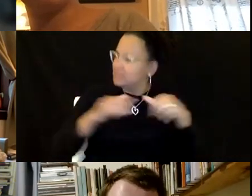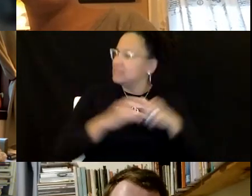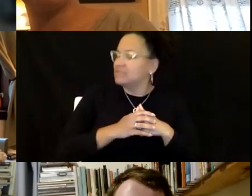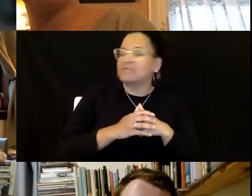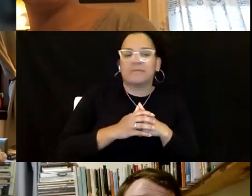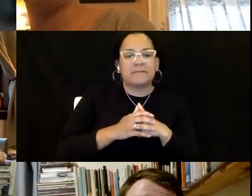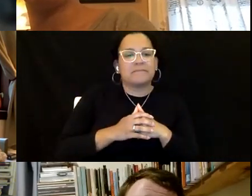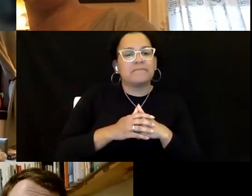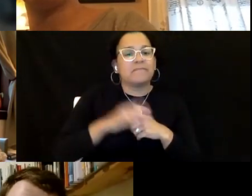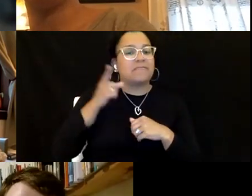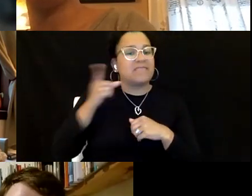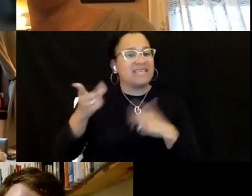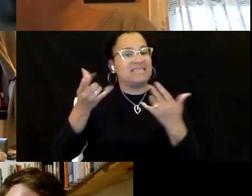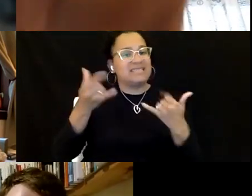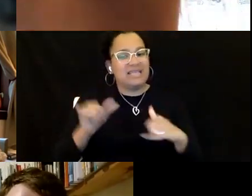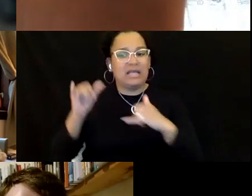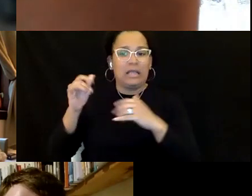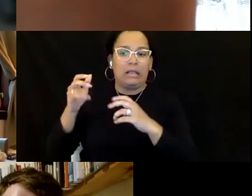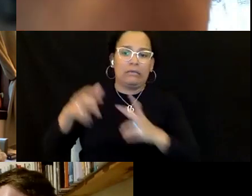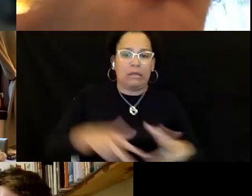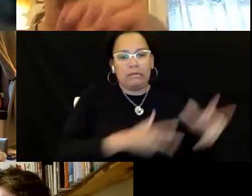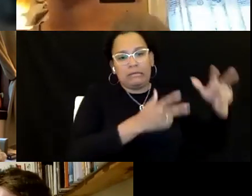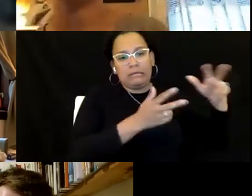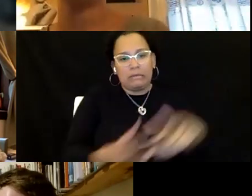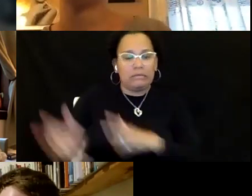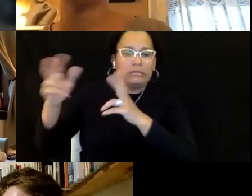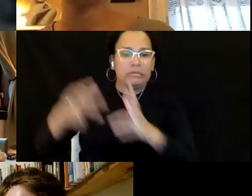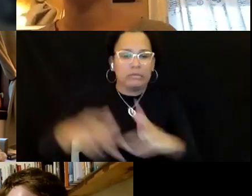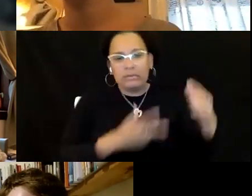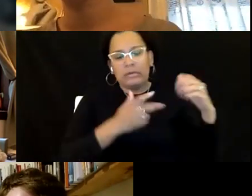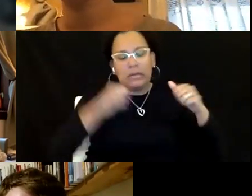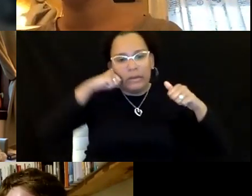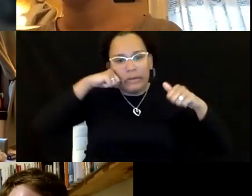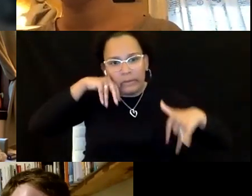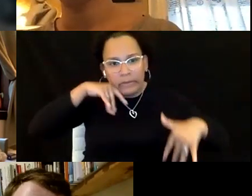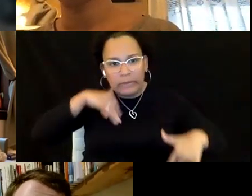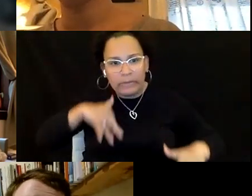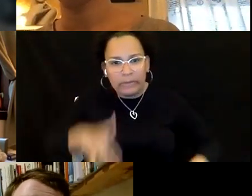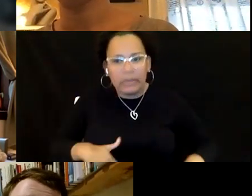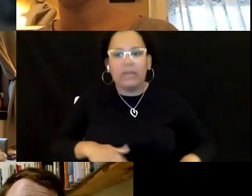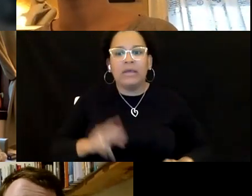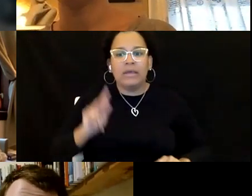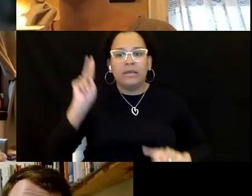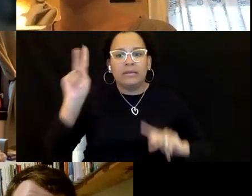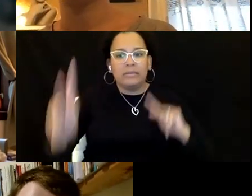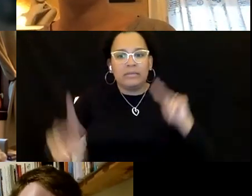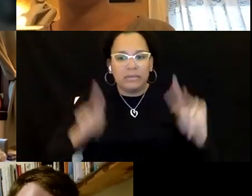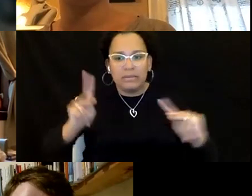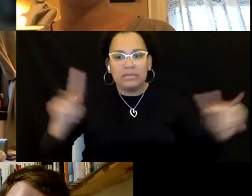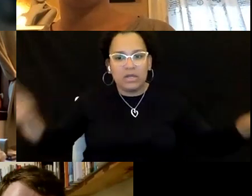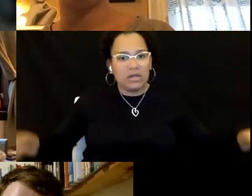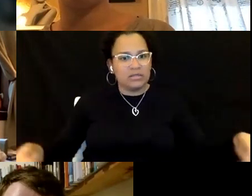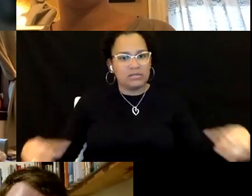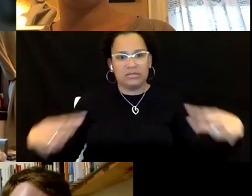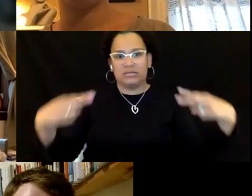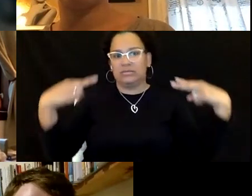Karl Knights (he/him): She still veers away zigzagging sweating now people start to stare.